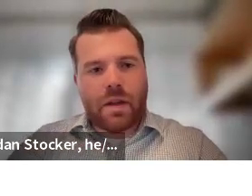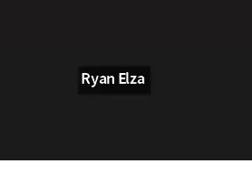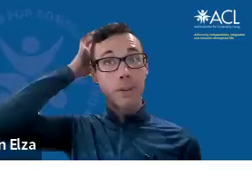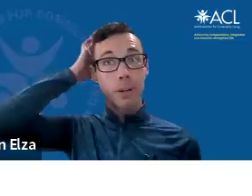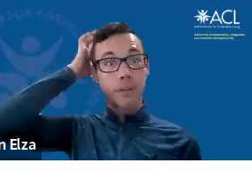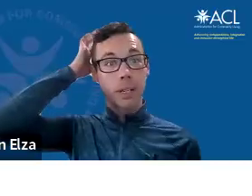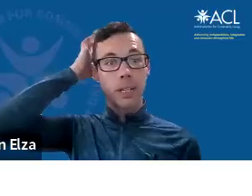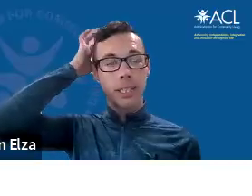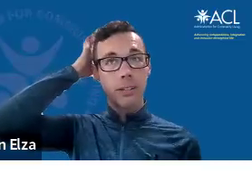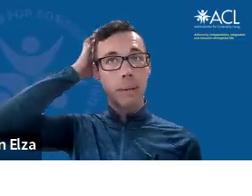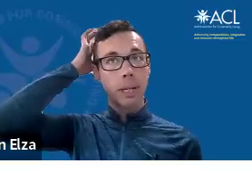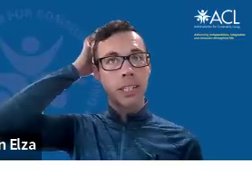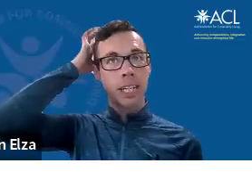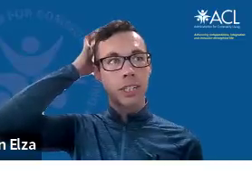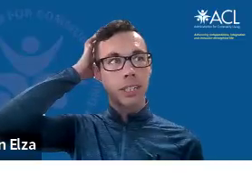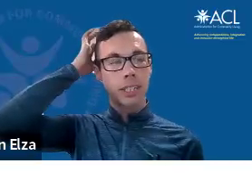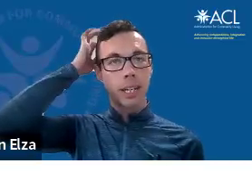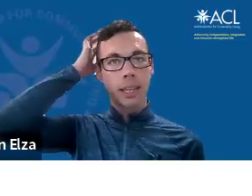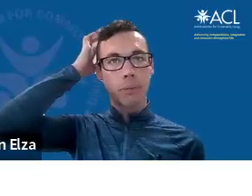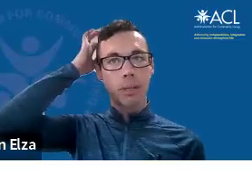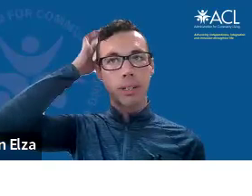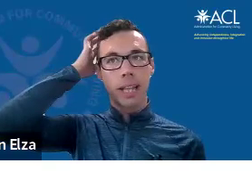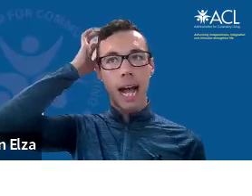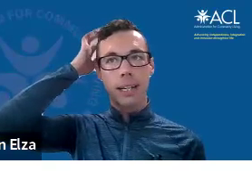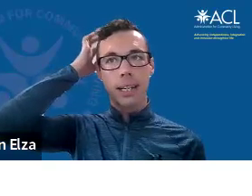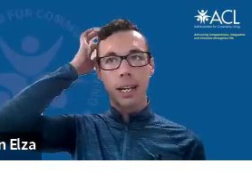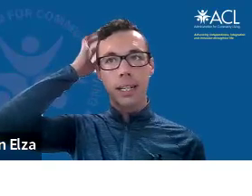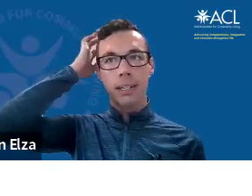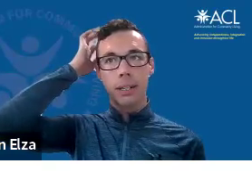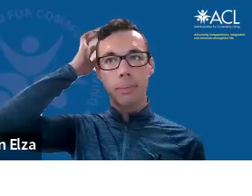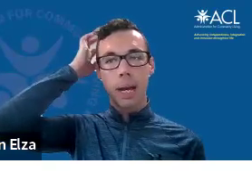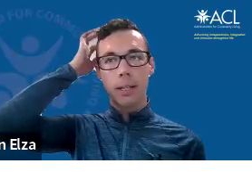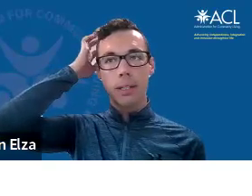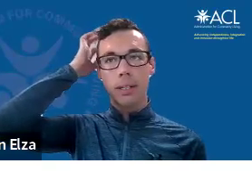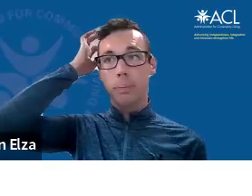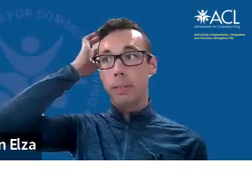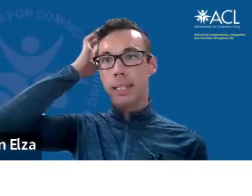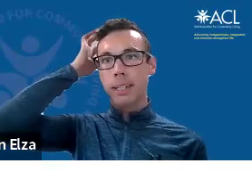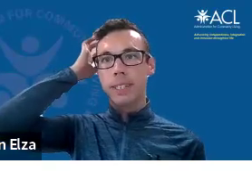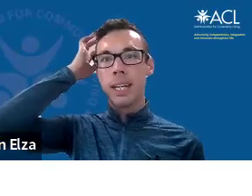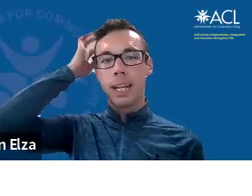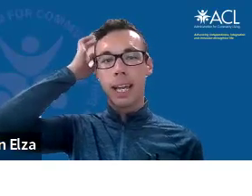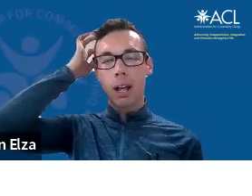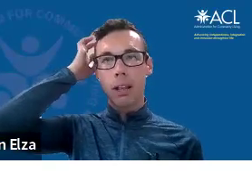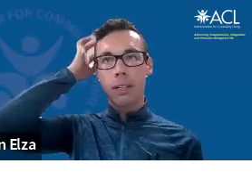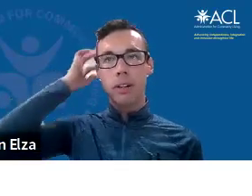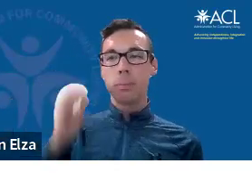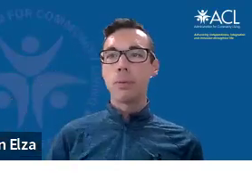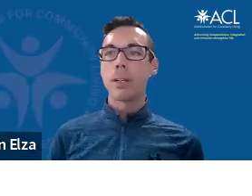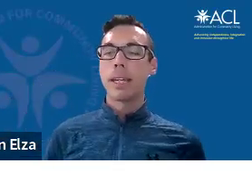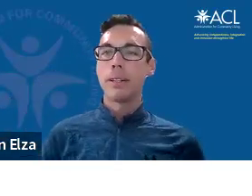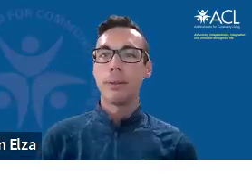Thanks everyone. We learned a lot about your perspectives and all the great work